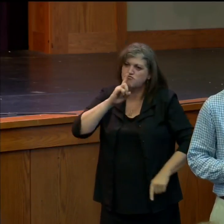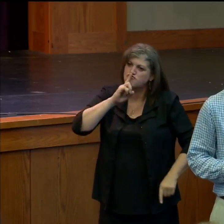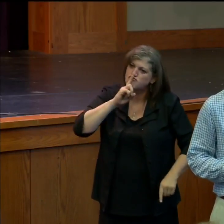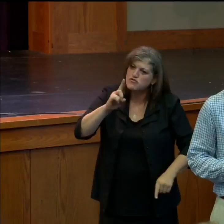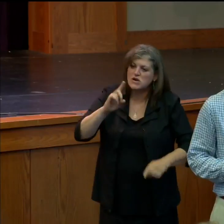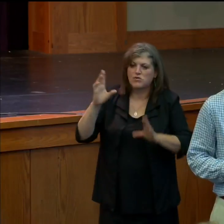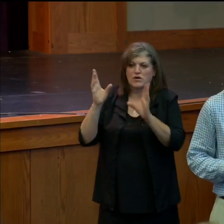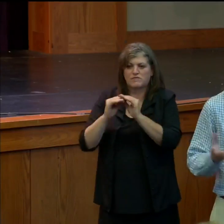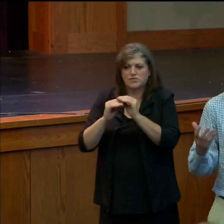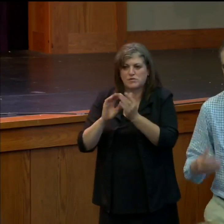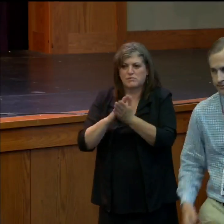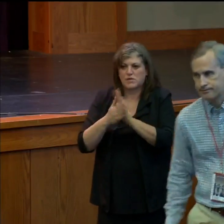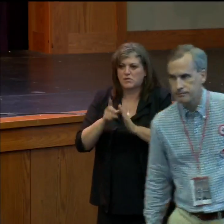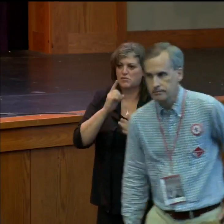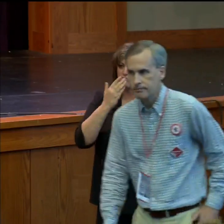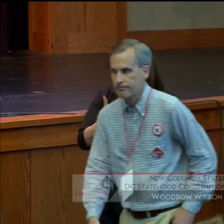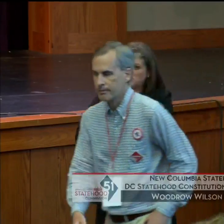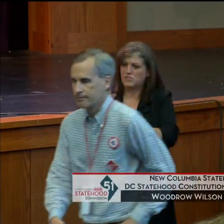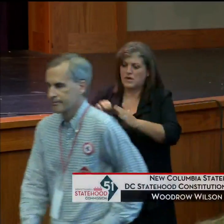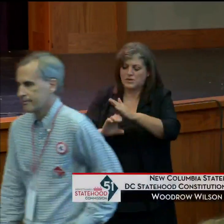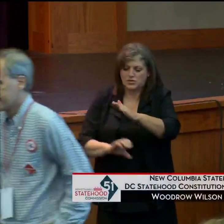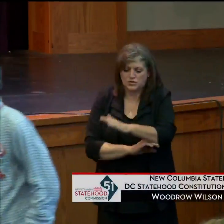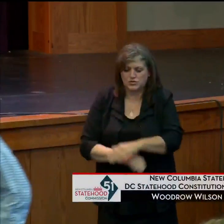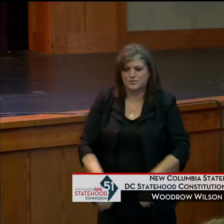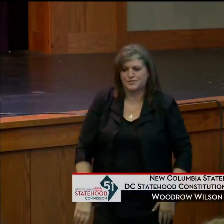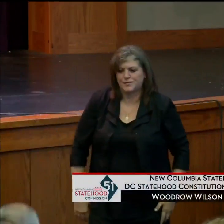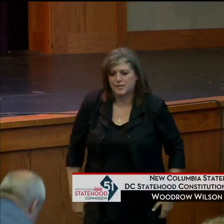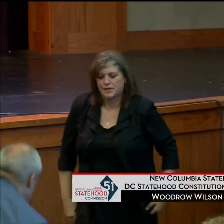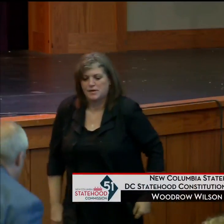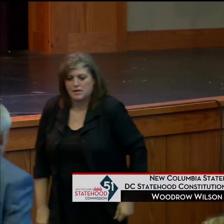RAISE A LEGITIMATE CONSTITUTION.